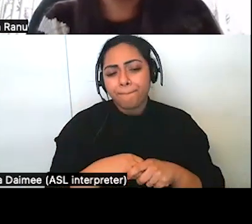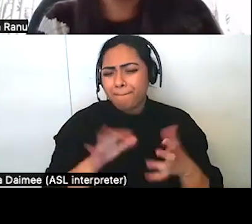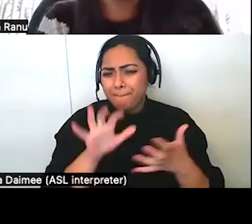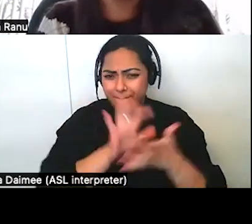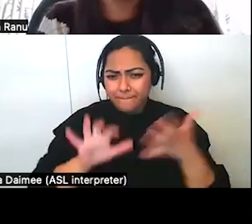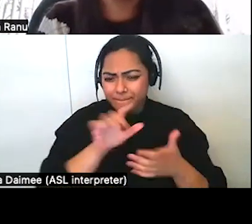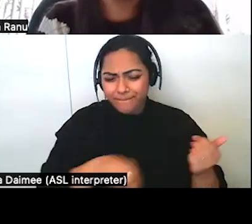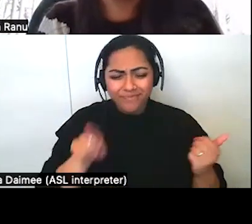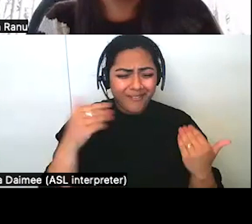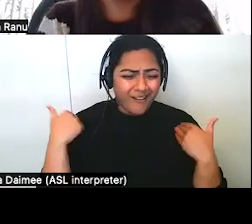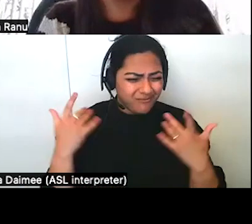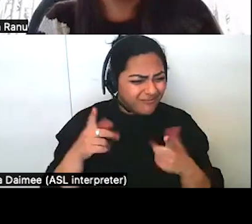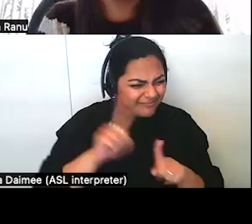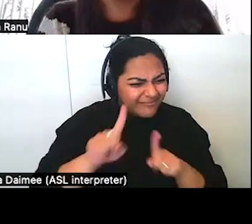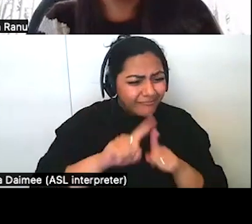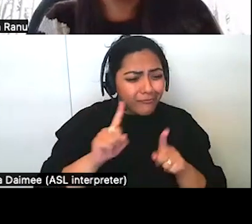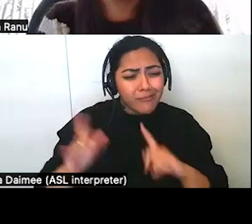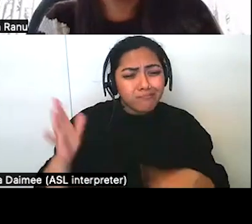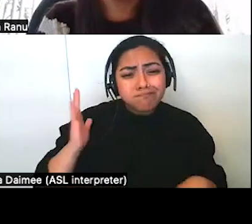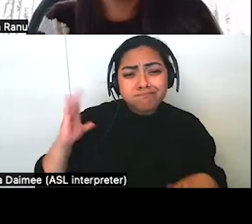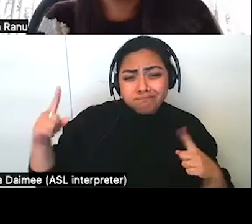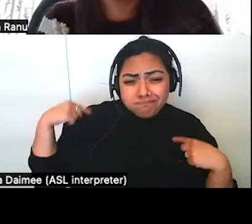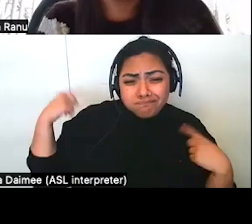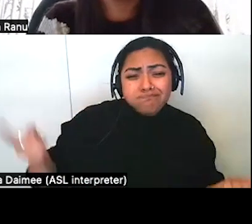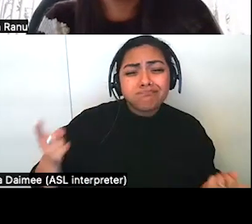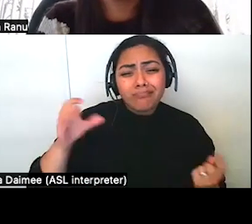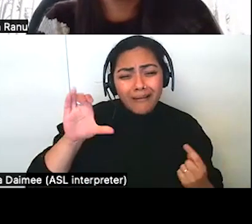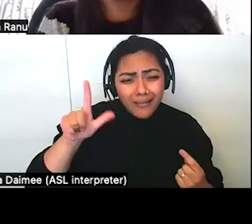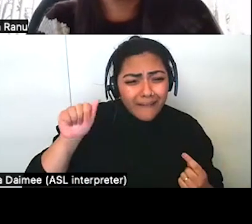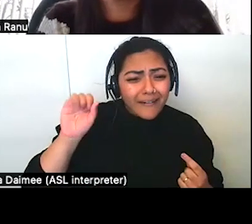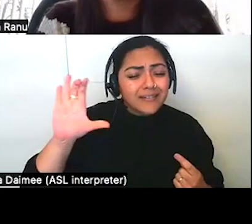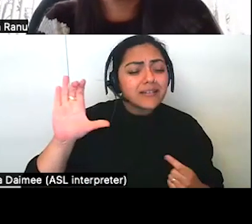classics, we've got some contemporary classics and some new titles here too.